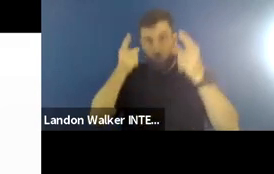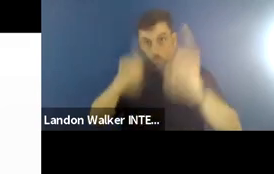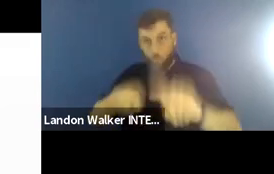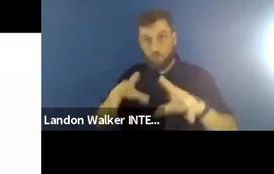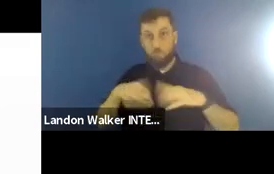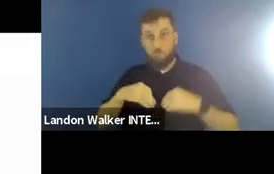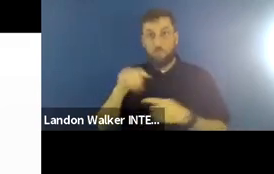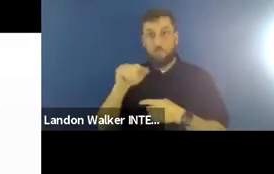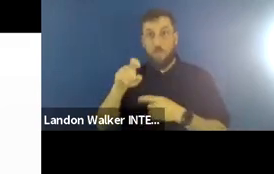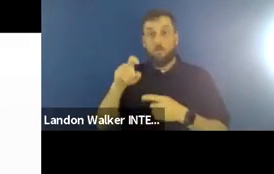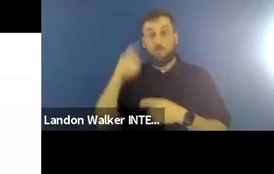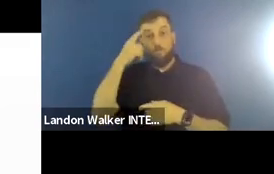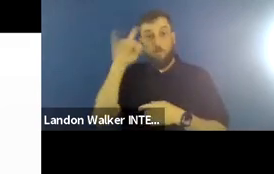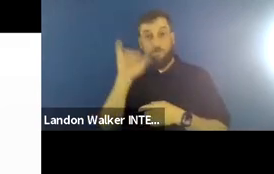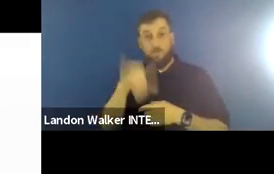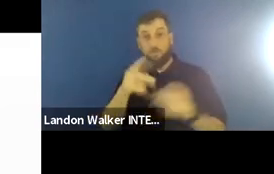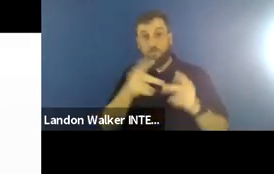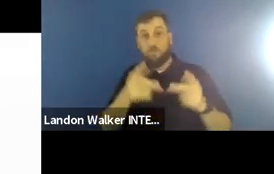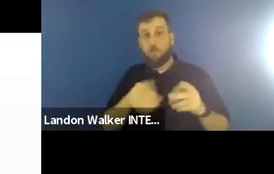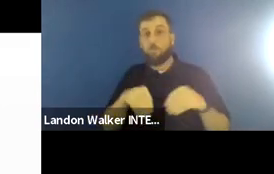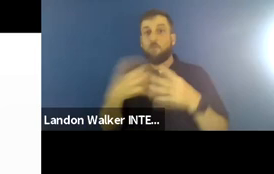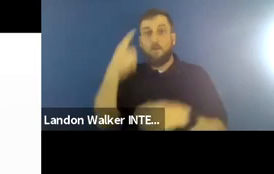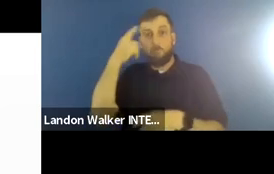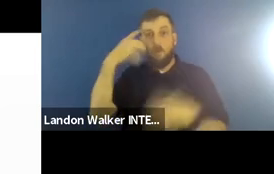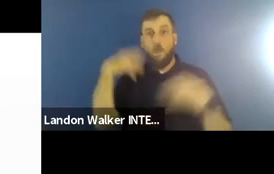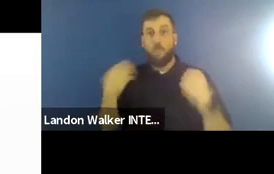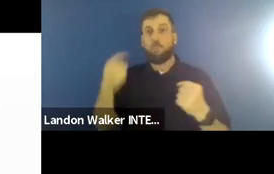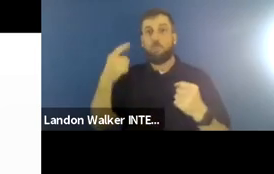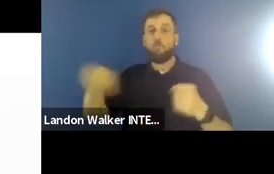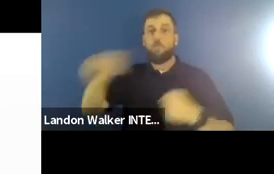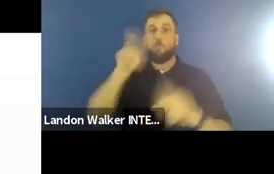able to provide mental health services for his residents.